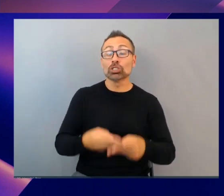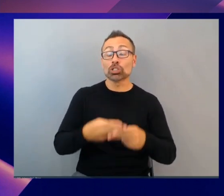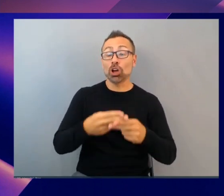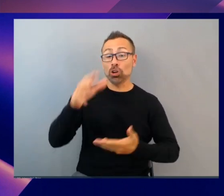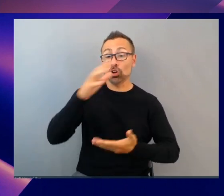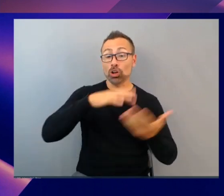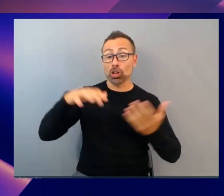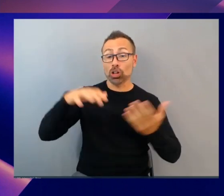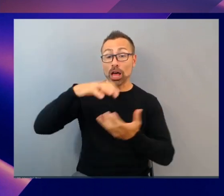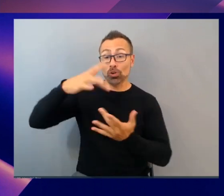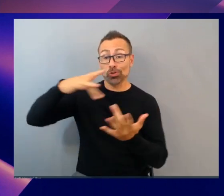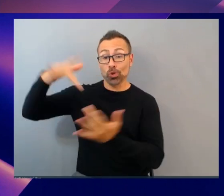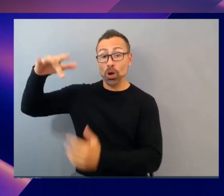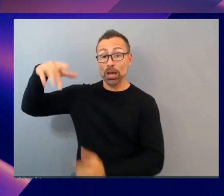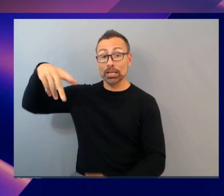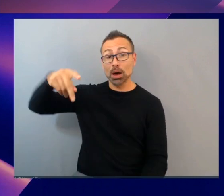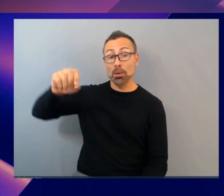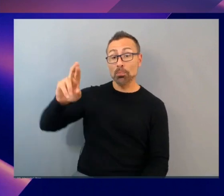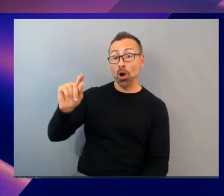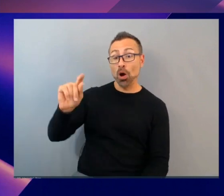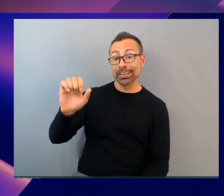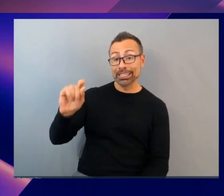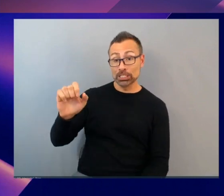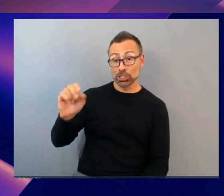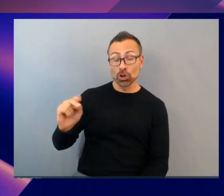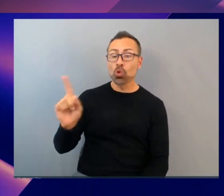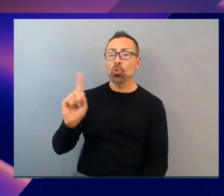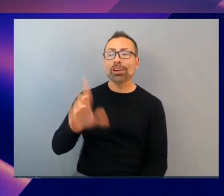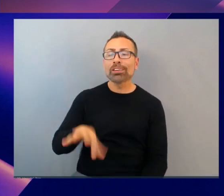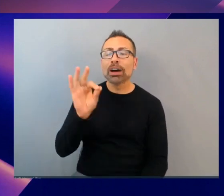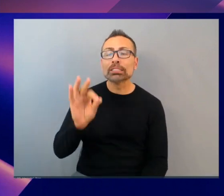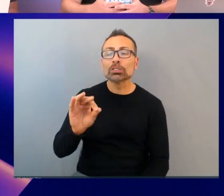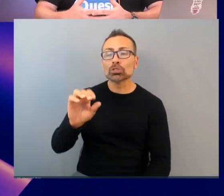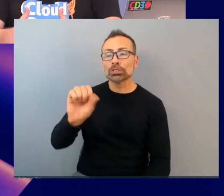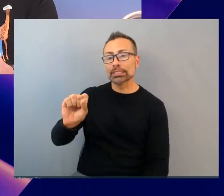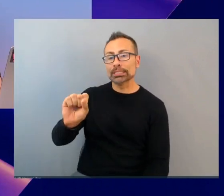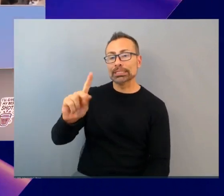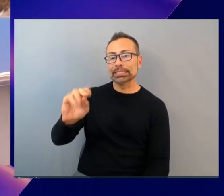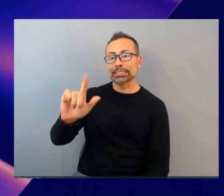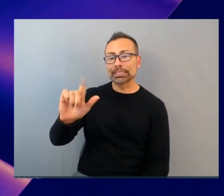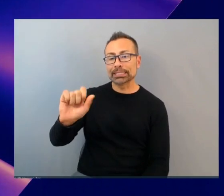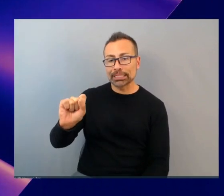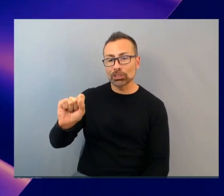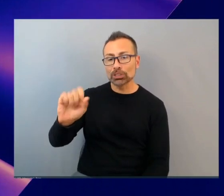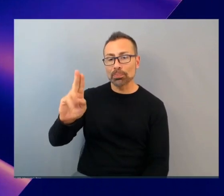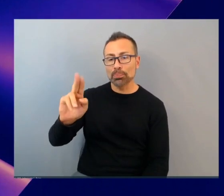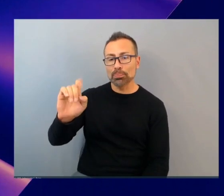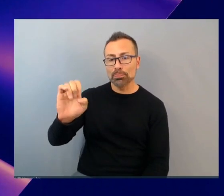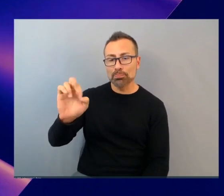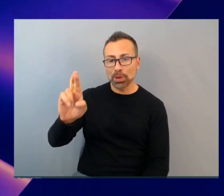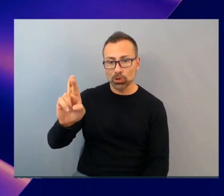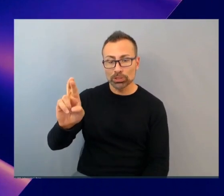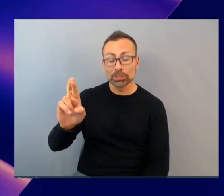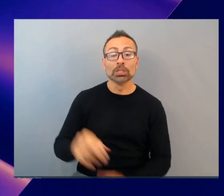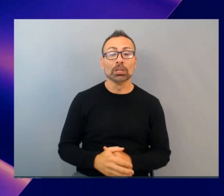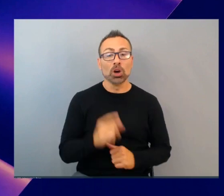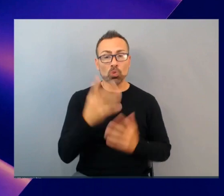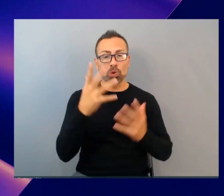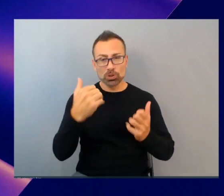It is available on Skill Builder. So, AWS Training & Certification, we want to be where the learners are at, right? - Okay.